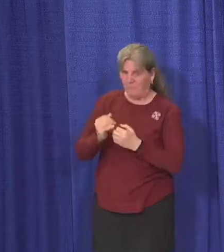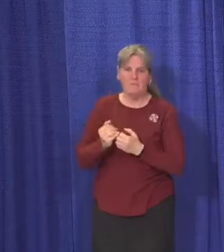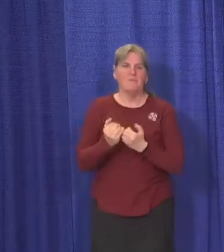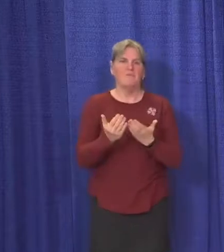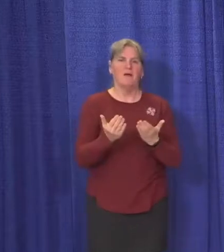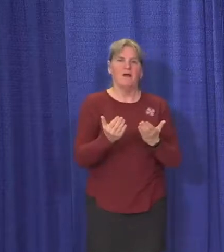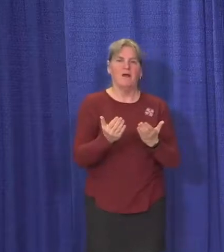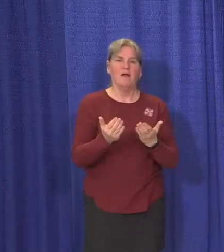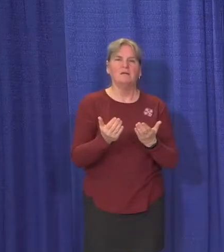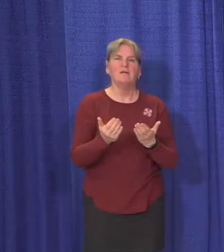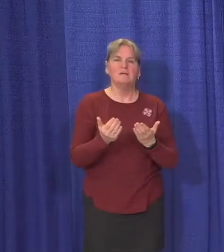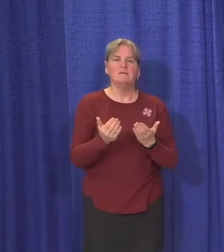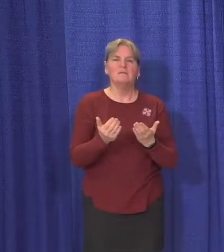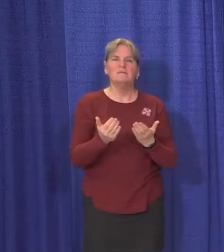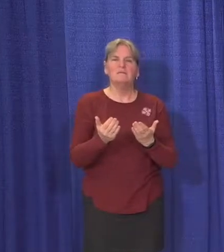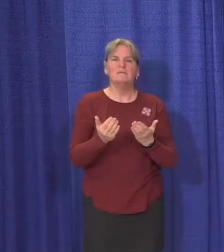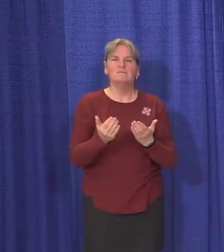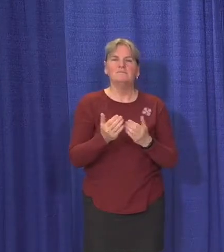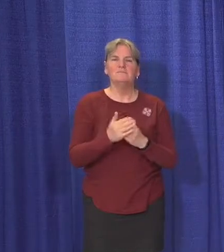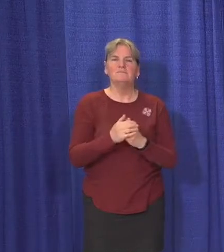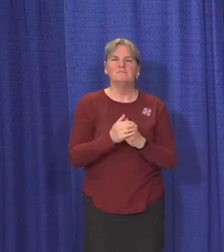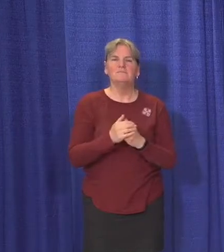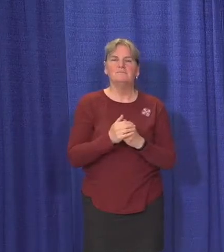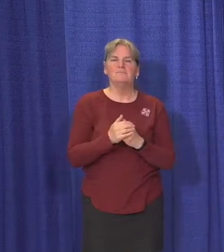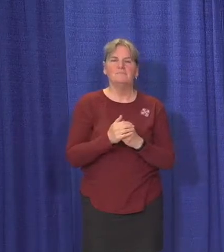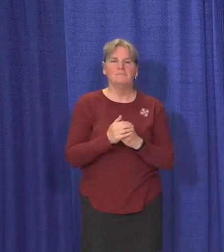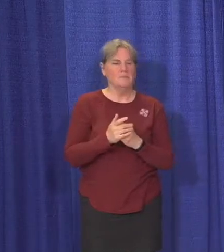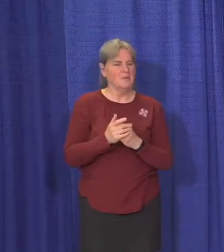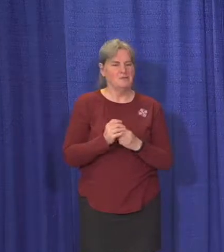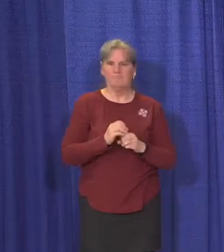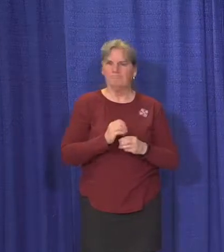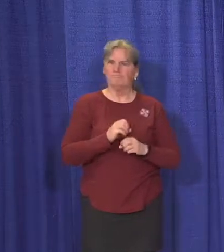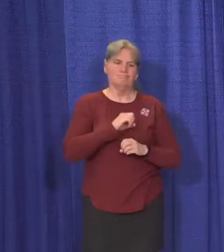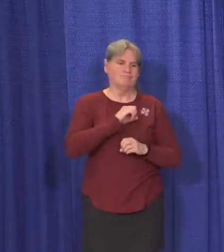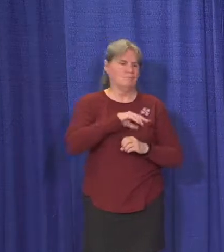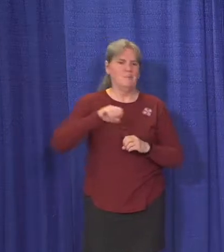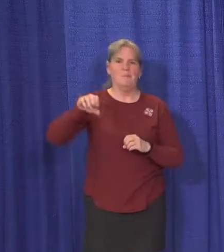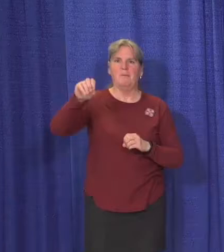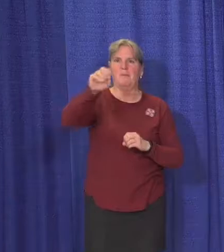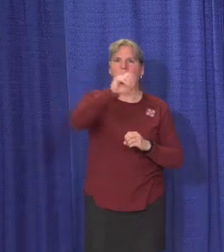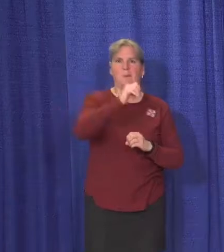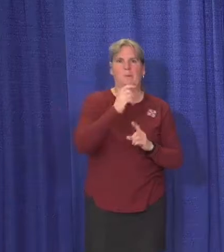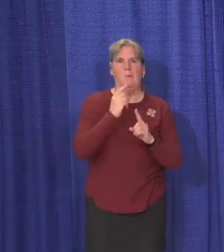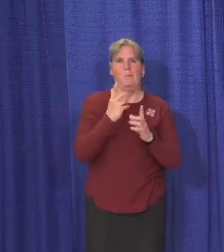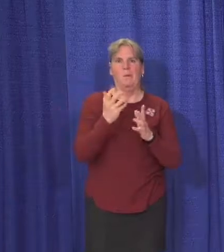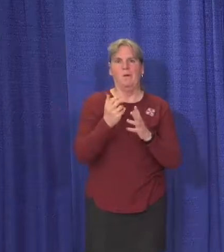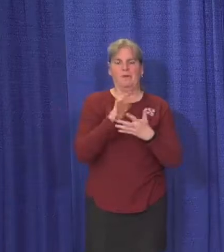turned around fast enough. To be able to mobilize the